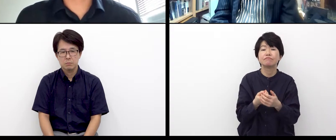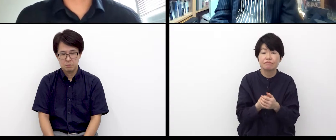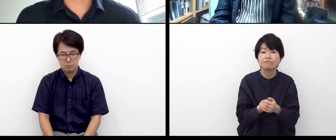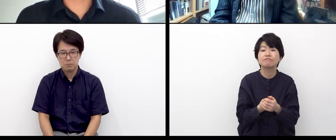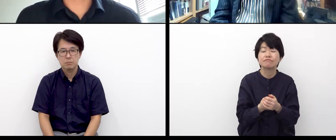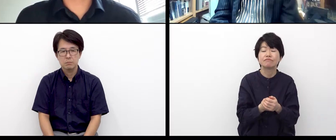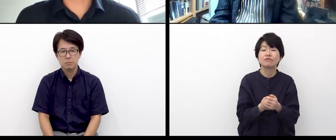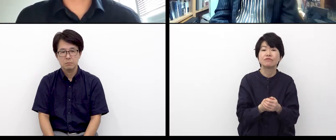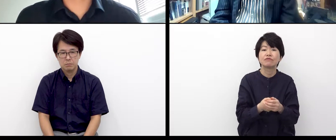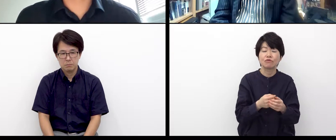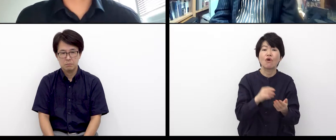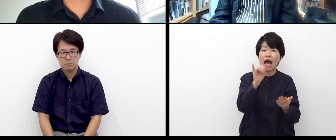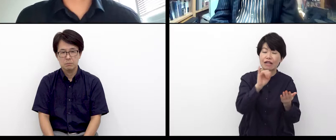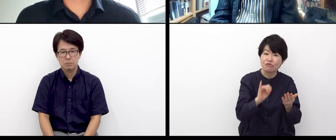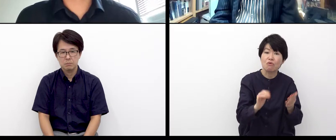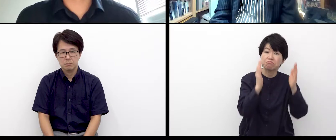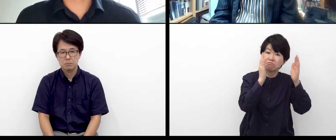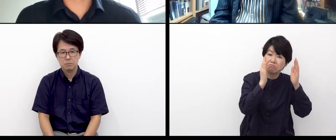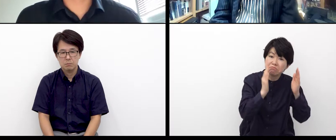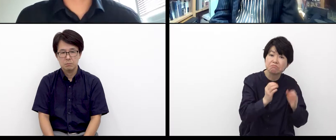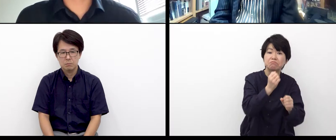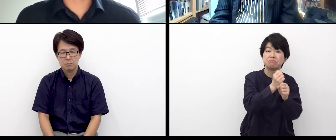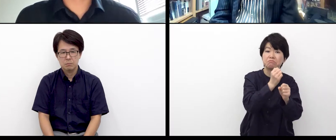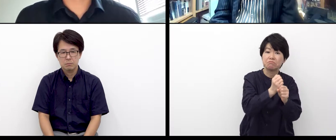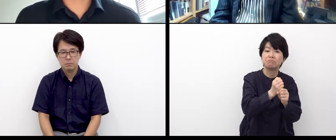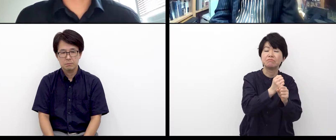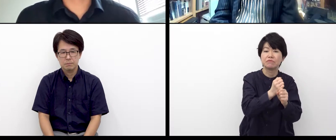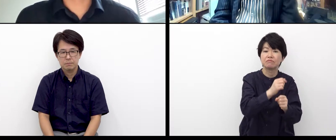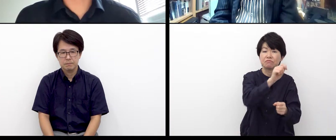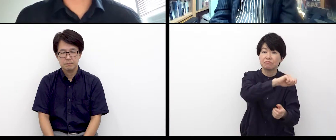So, we don’t have enough time to make artwork, of course.